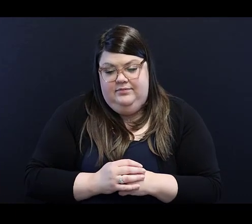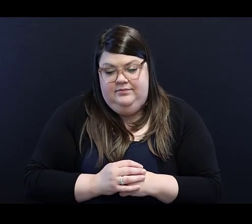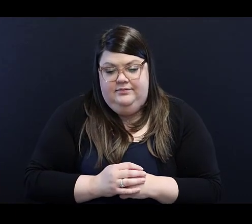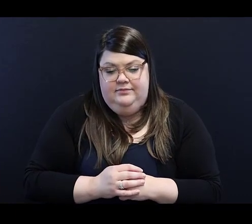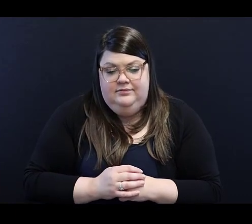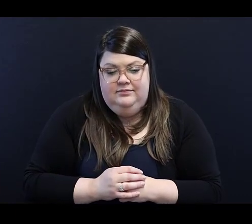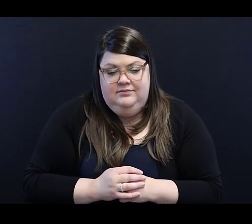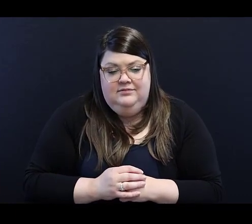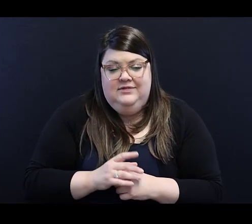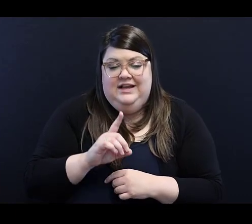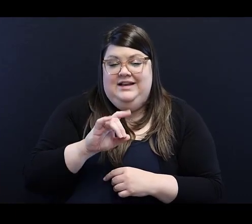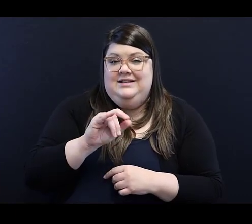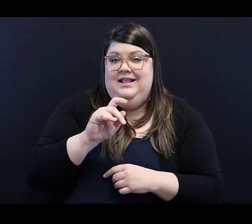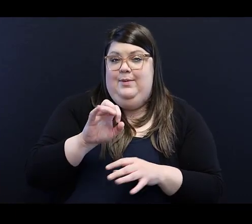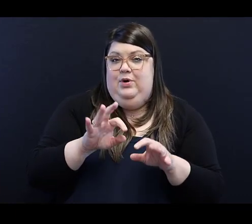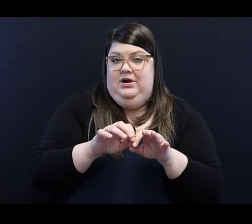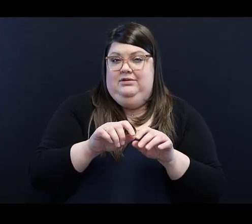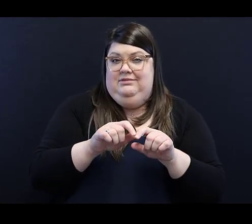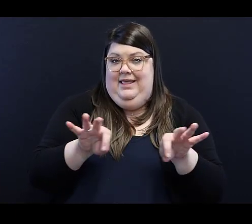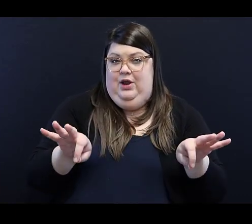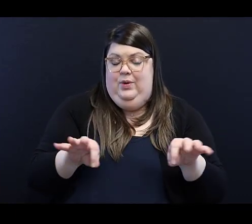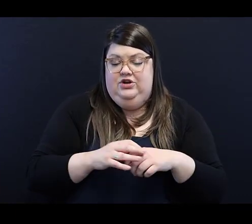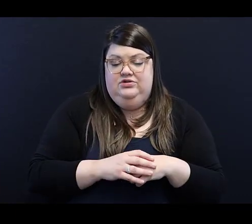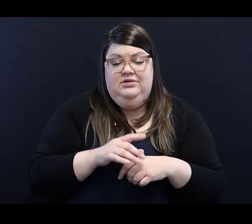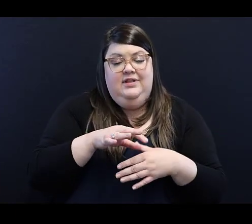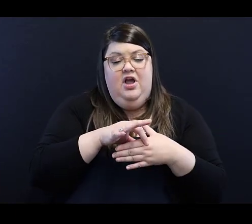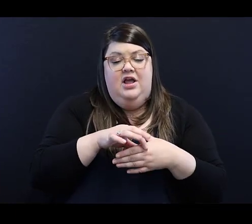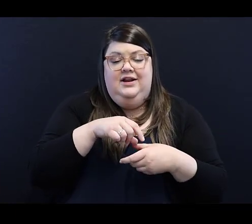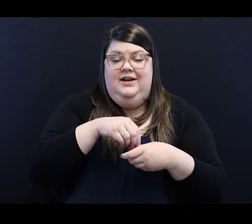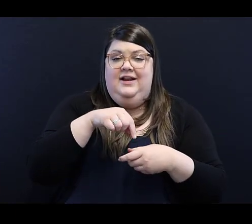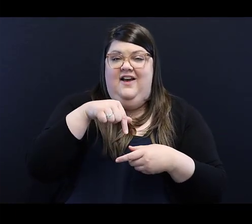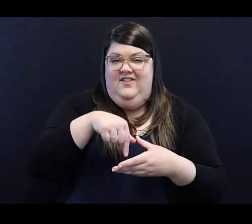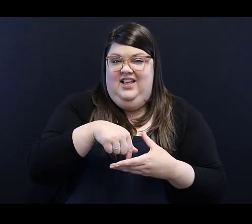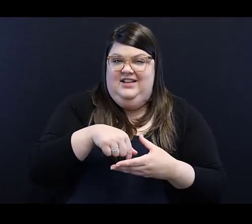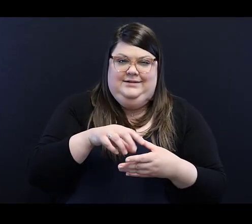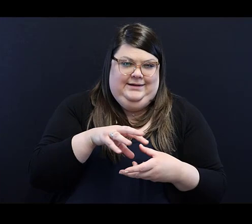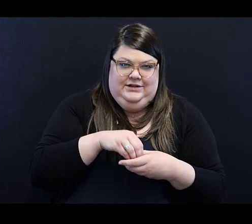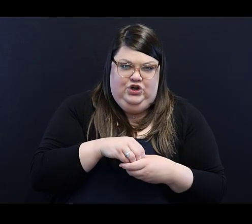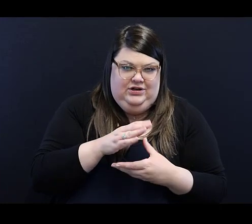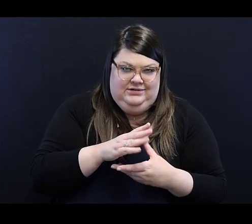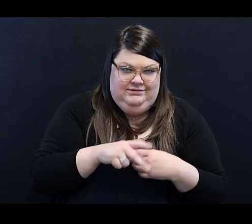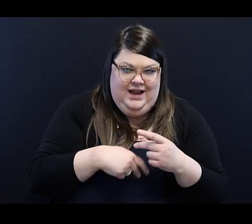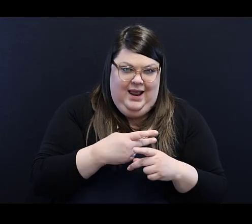Disclaimer Language: The contents of this [Insert type of publication; e.g., book,